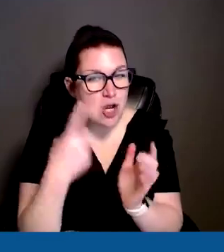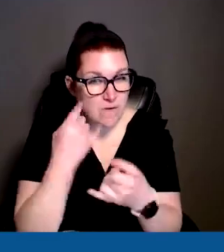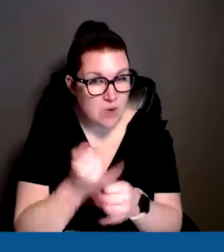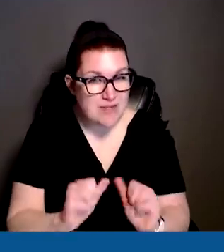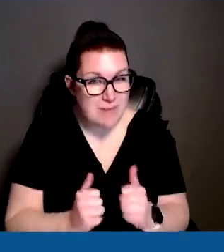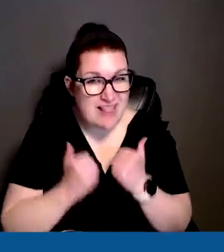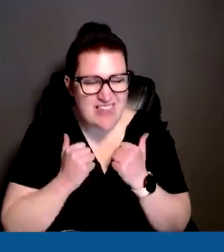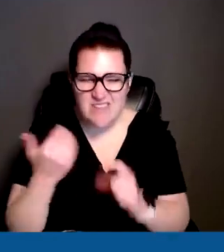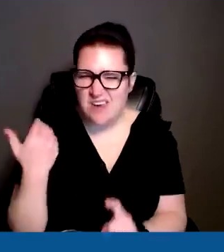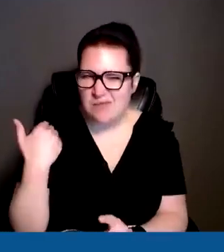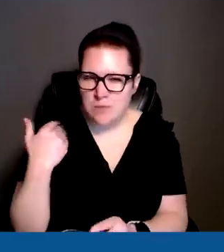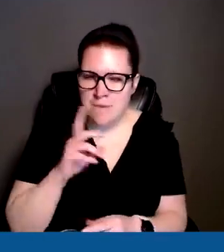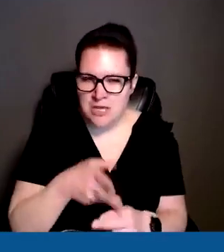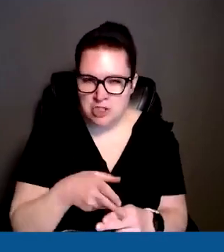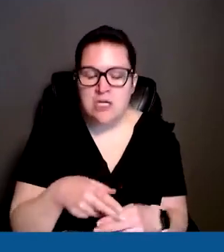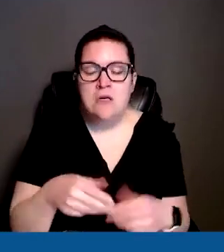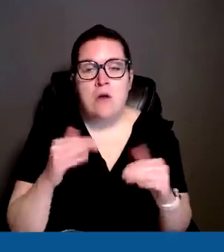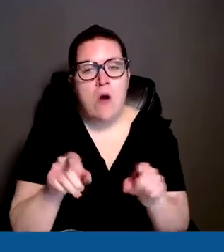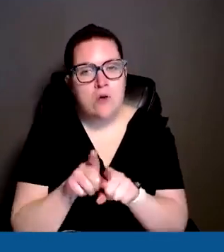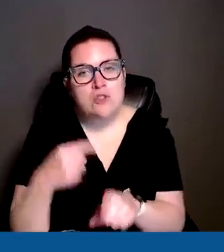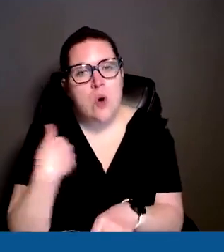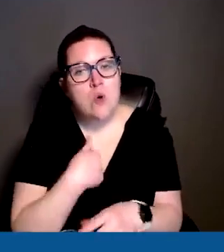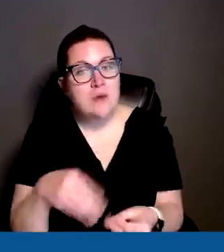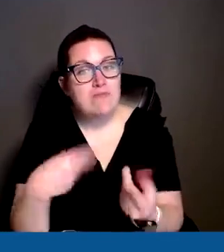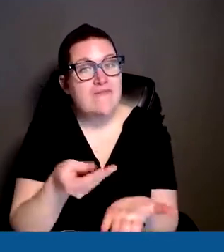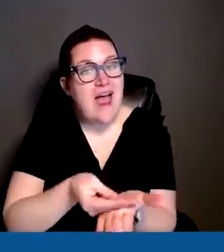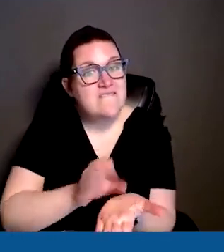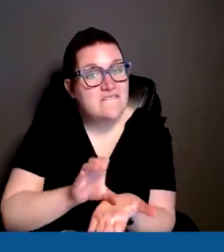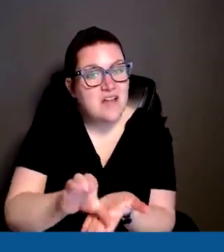We also provide funding to state councils on developmental disabilities.